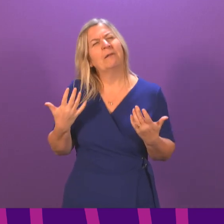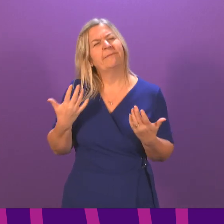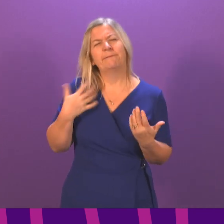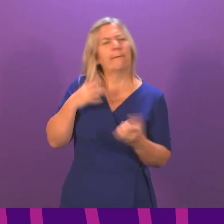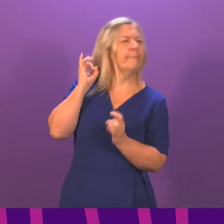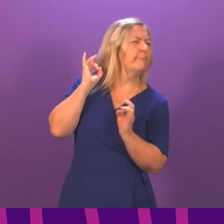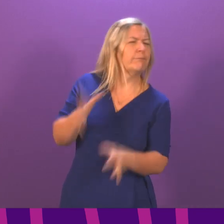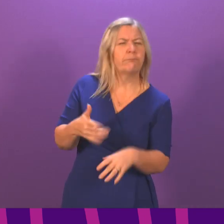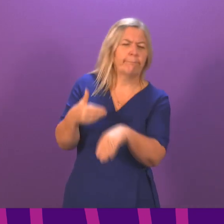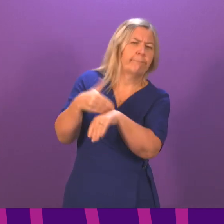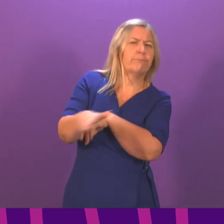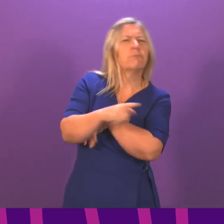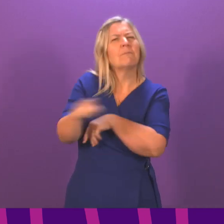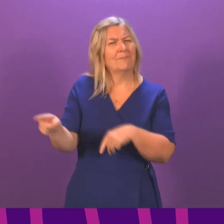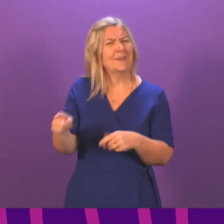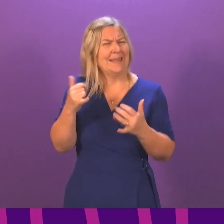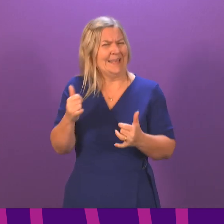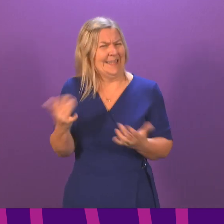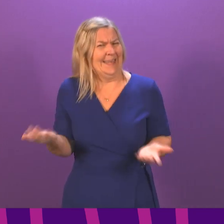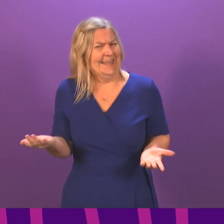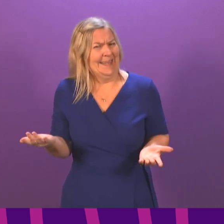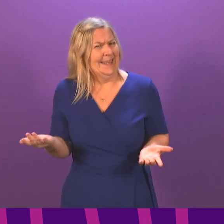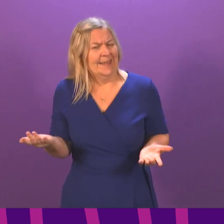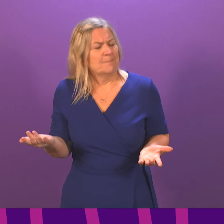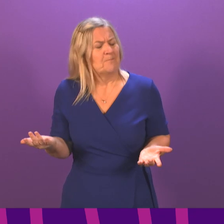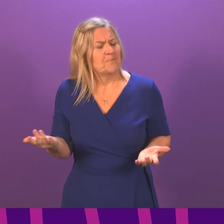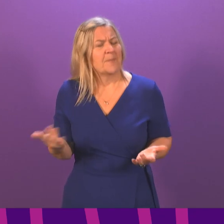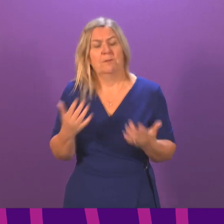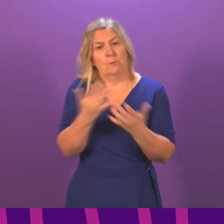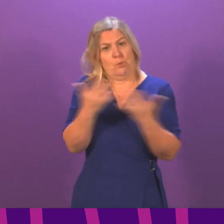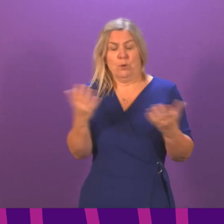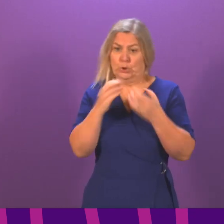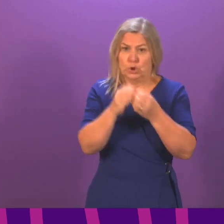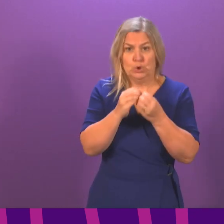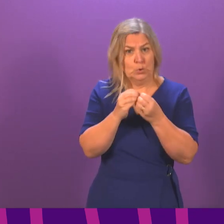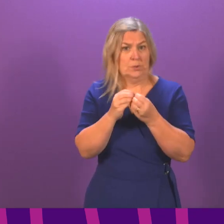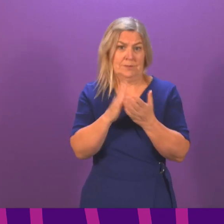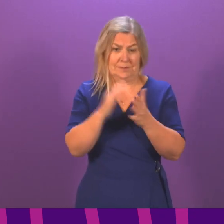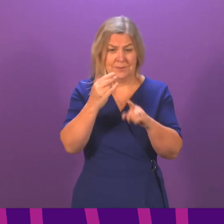are being felt now. Thousands of students in Northumberland were tested, Liverpool has offered testing for